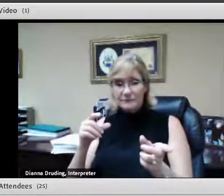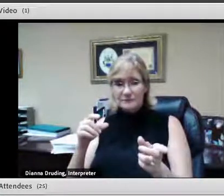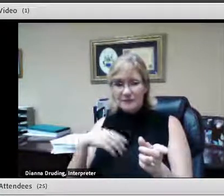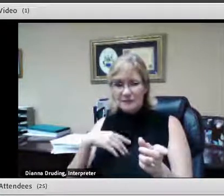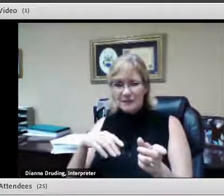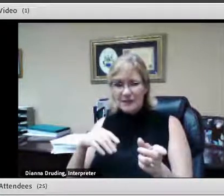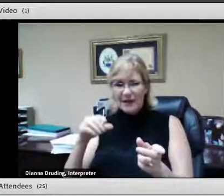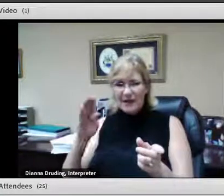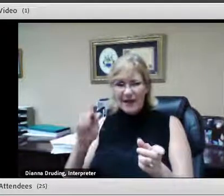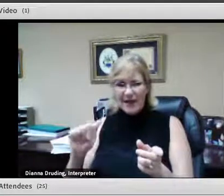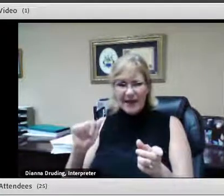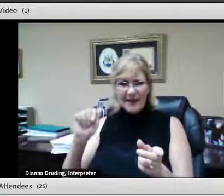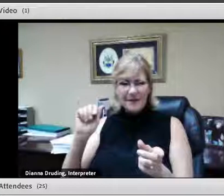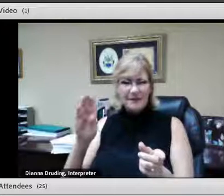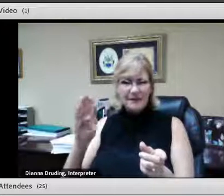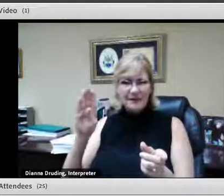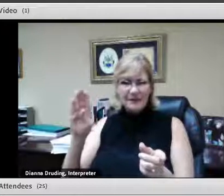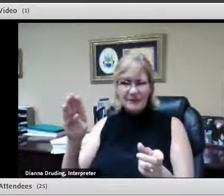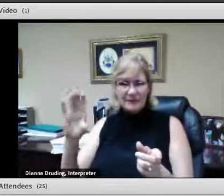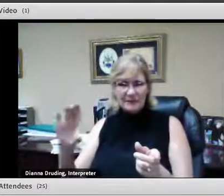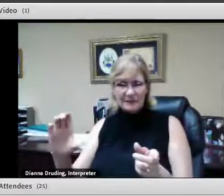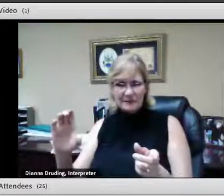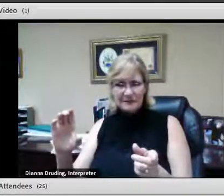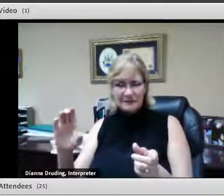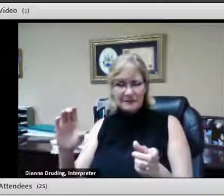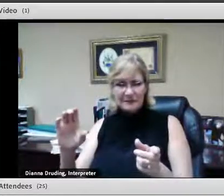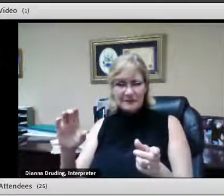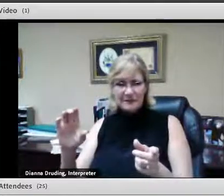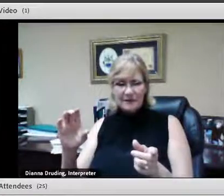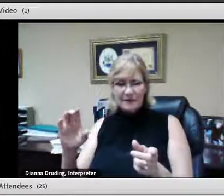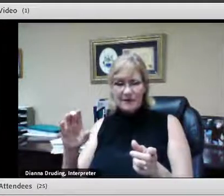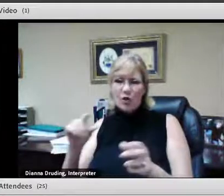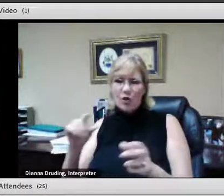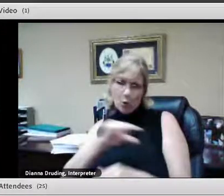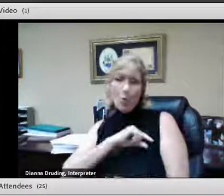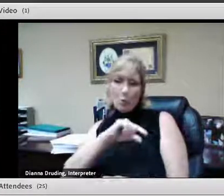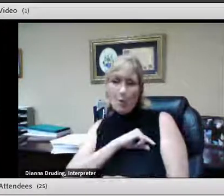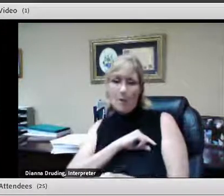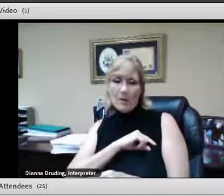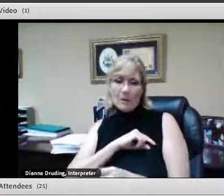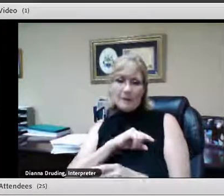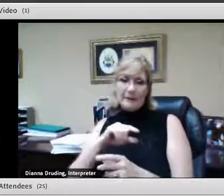but it has to do with the quality of the bearings, basically.